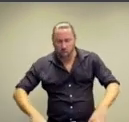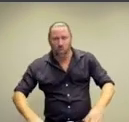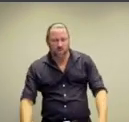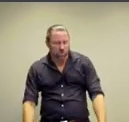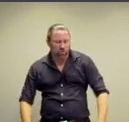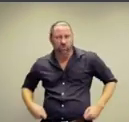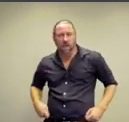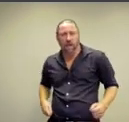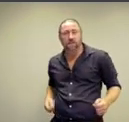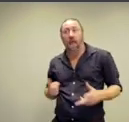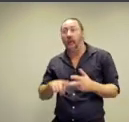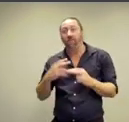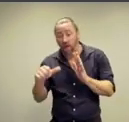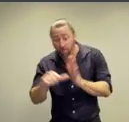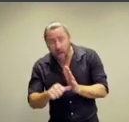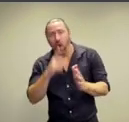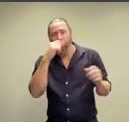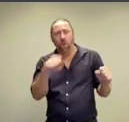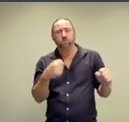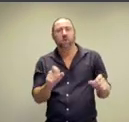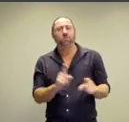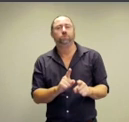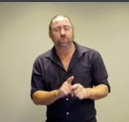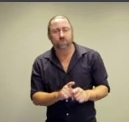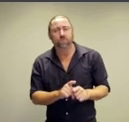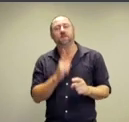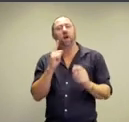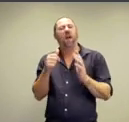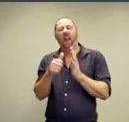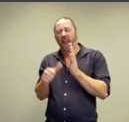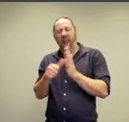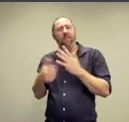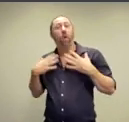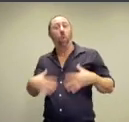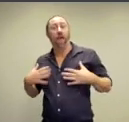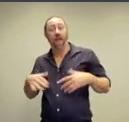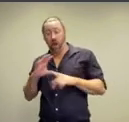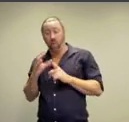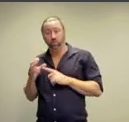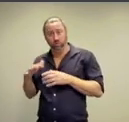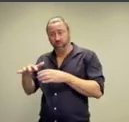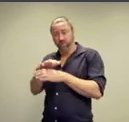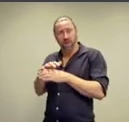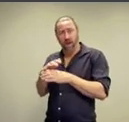they could afford it, they might also be riding a motorcycle. What I really love about the emergence of leather wear culture